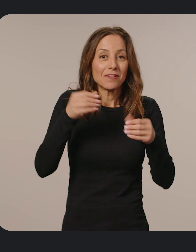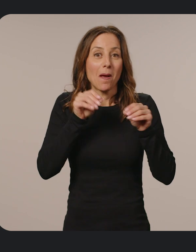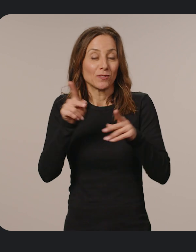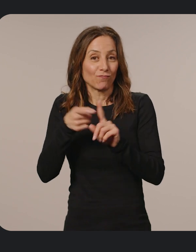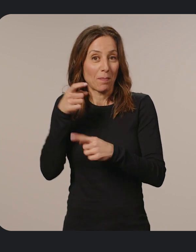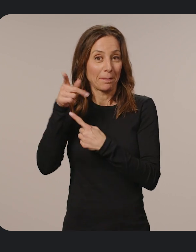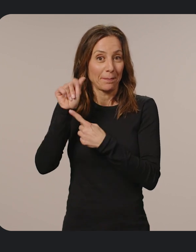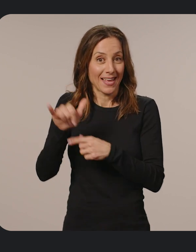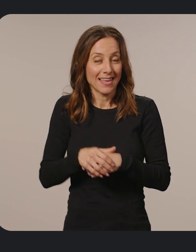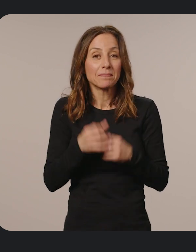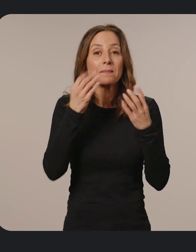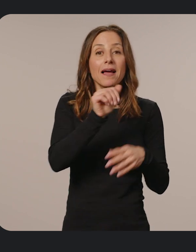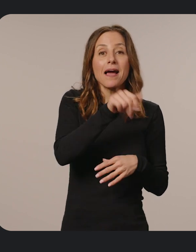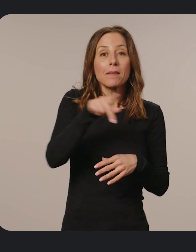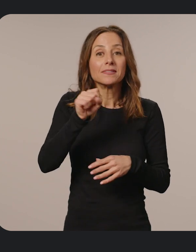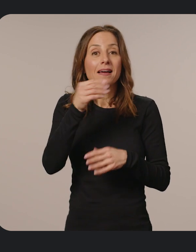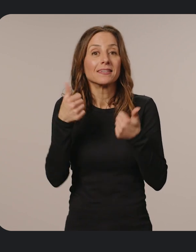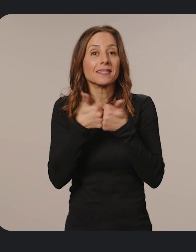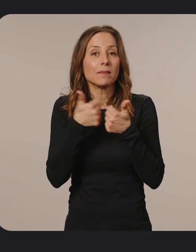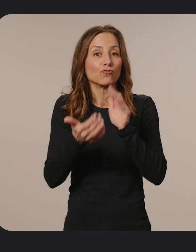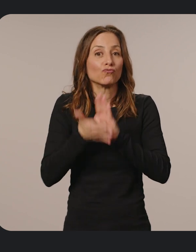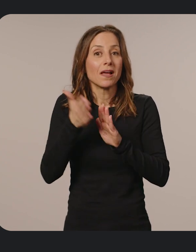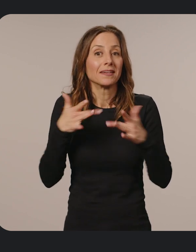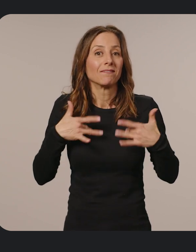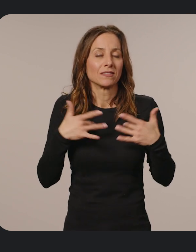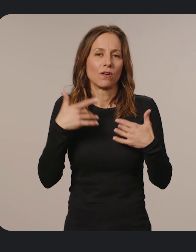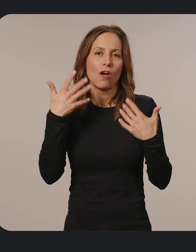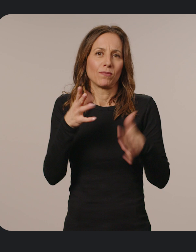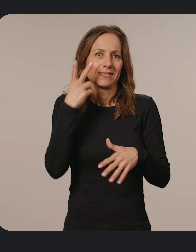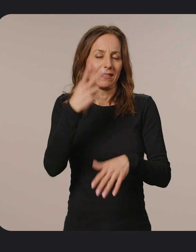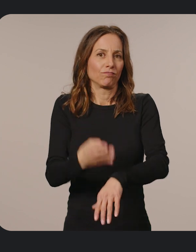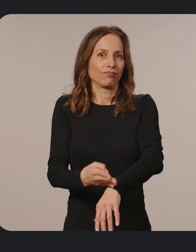and opportunities from across Play. Many apps and games running events with us